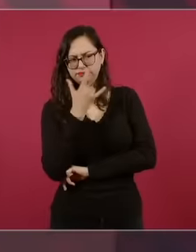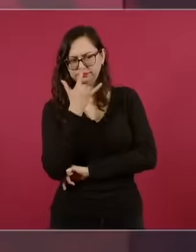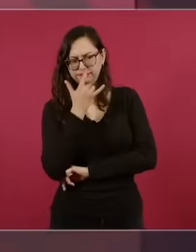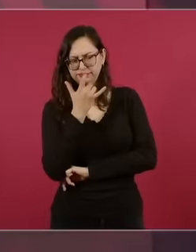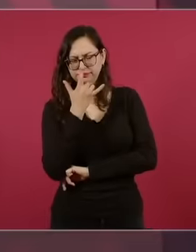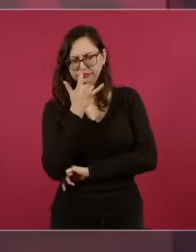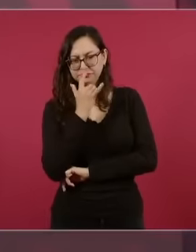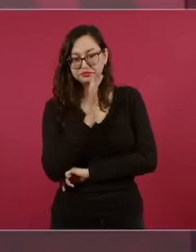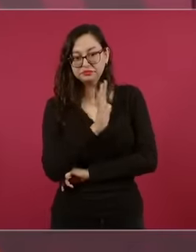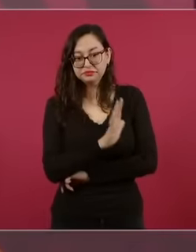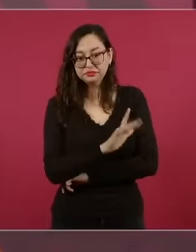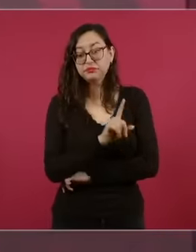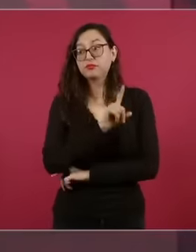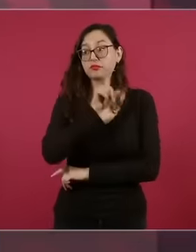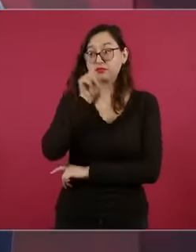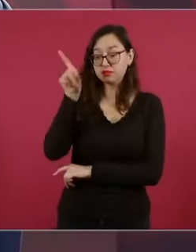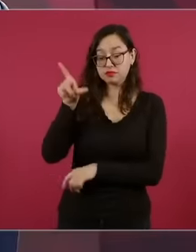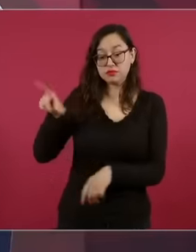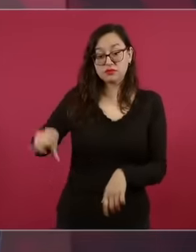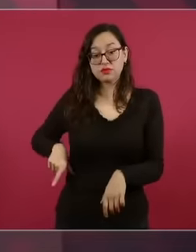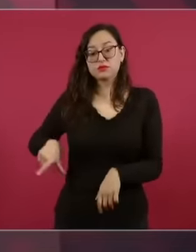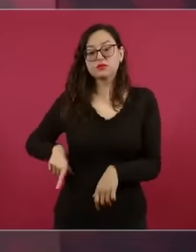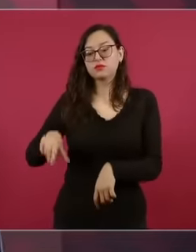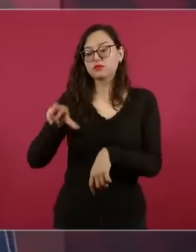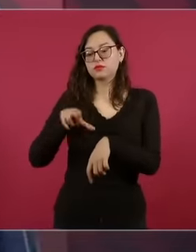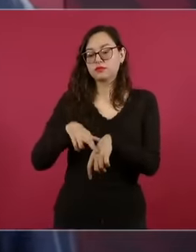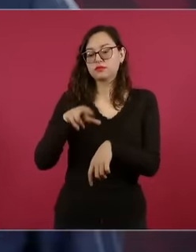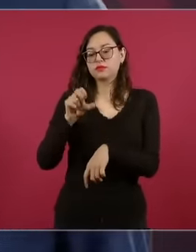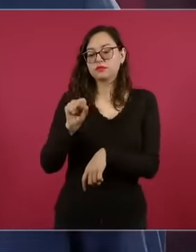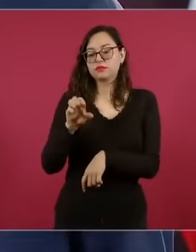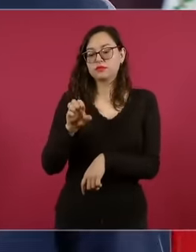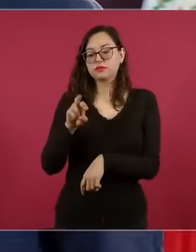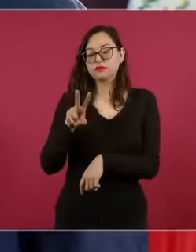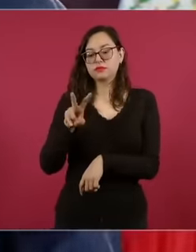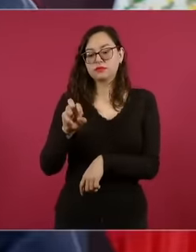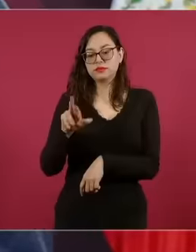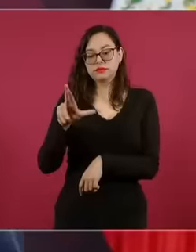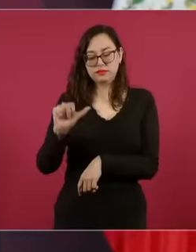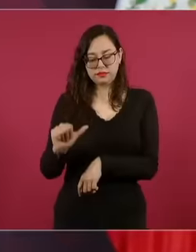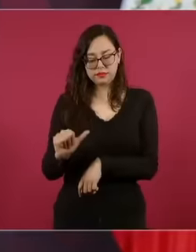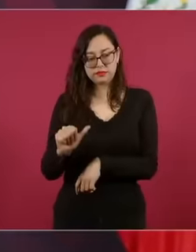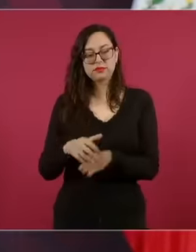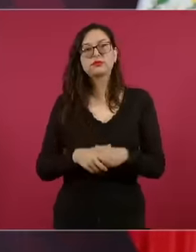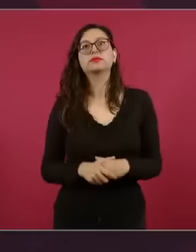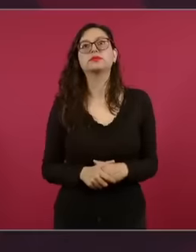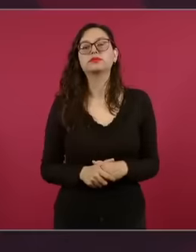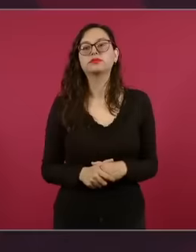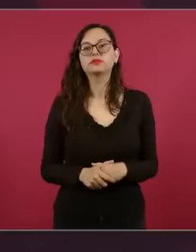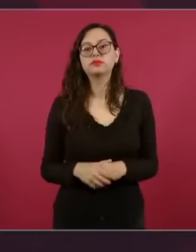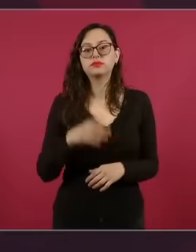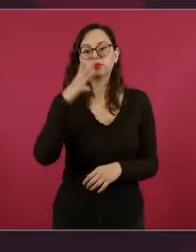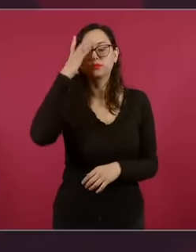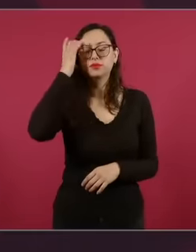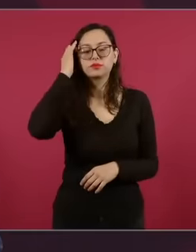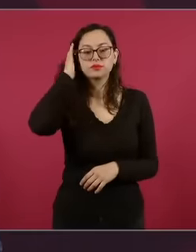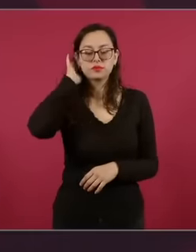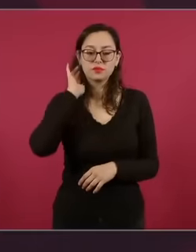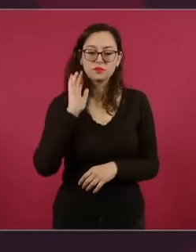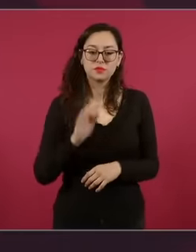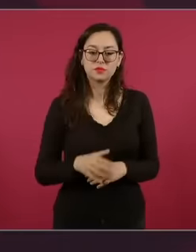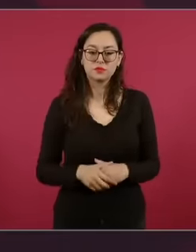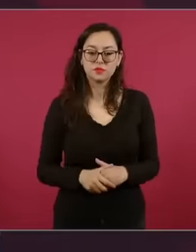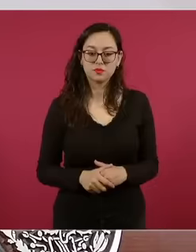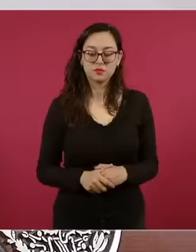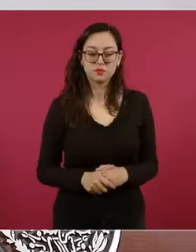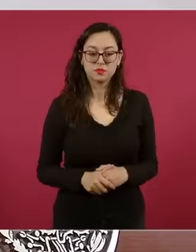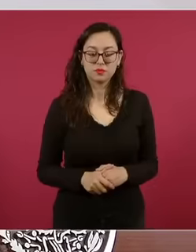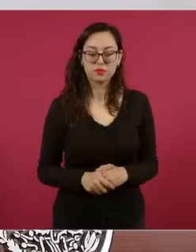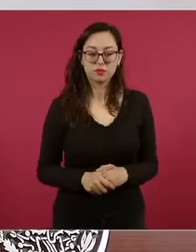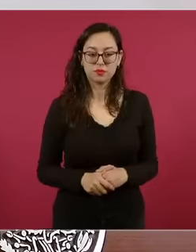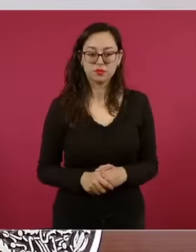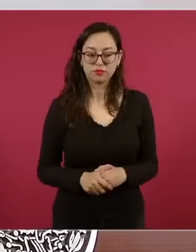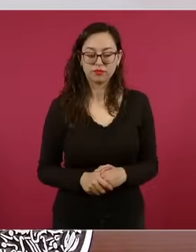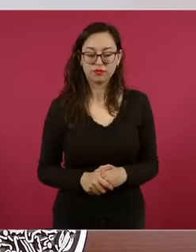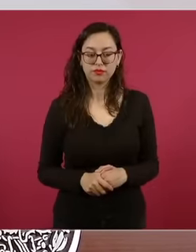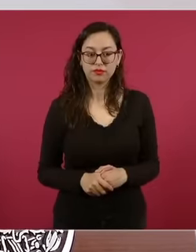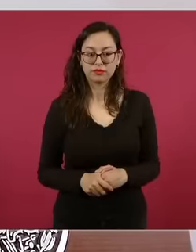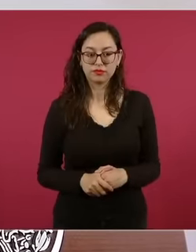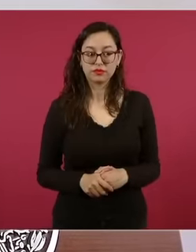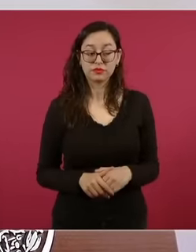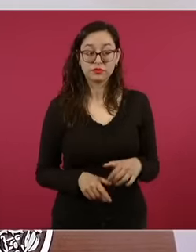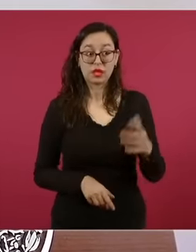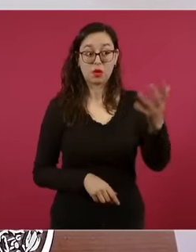Cervera Pacheco, Víctor Cervera, this one and there is the one who is ahead because